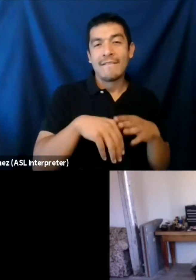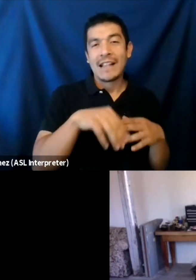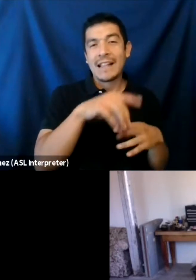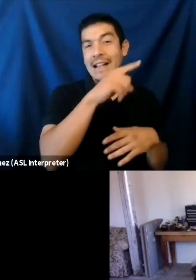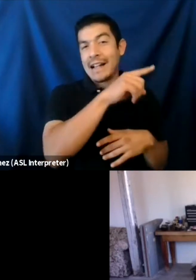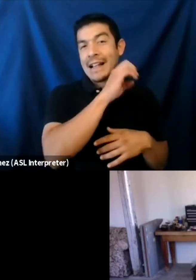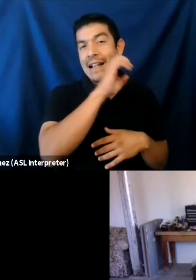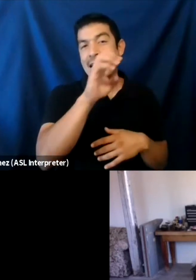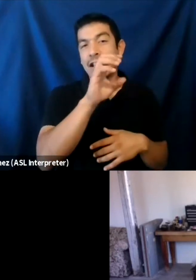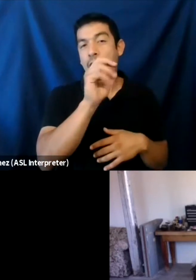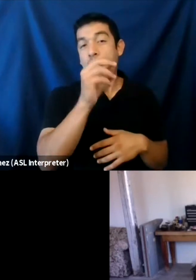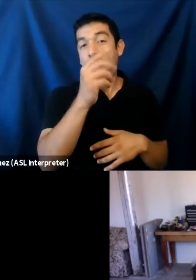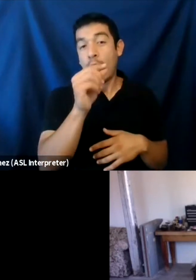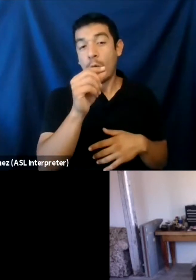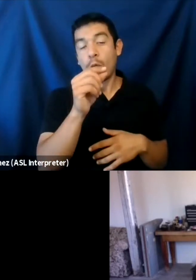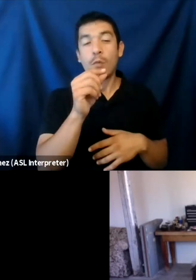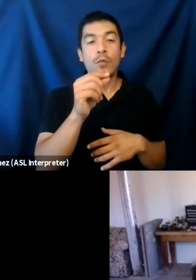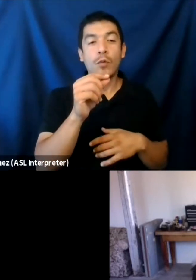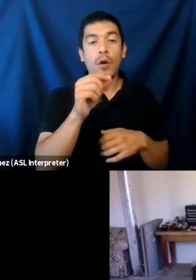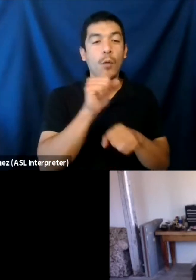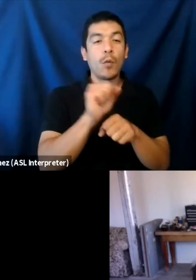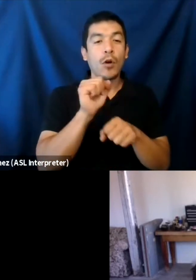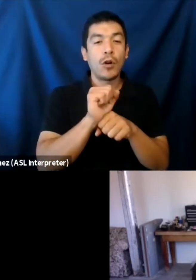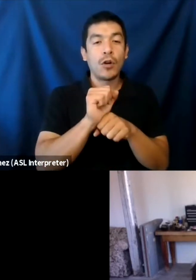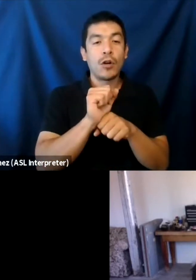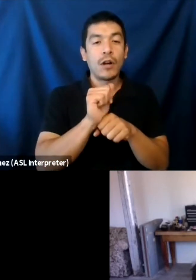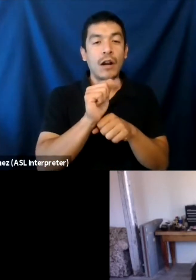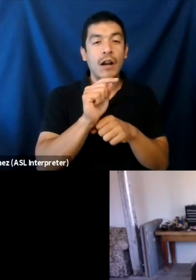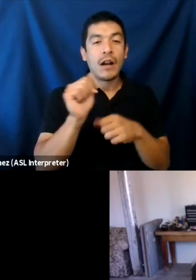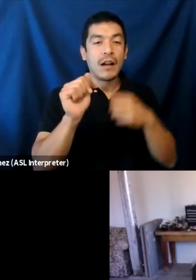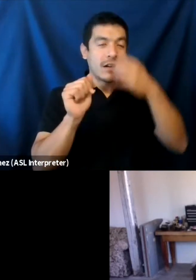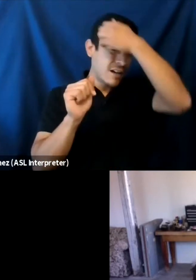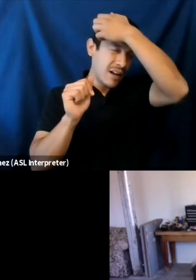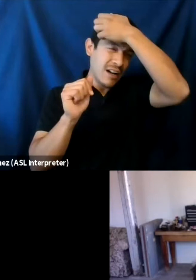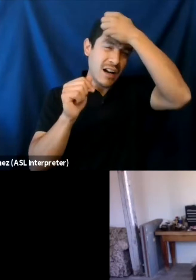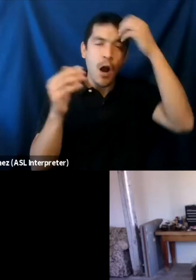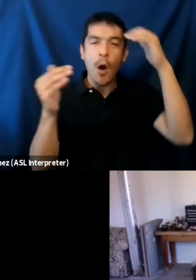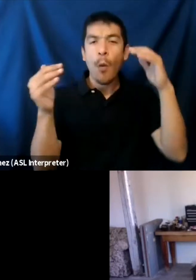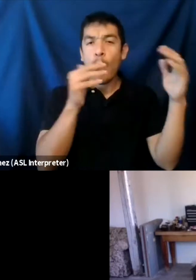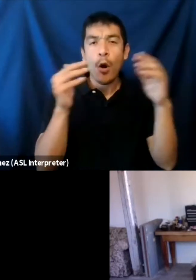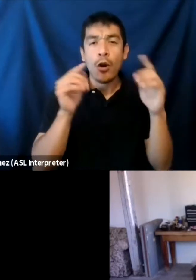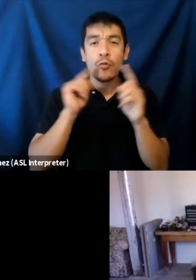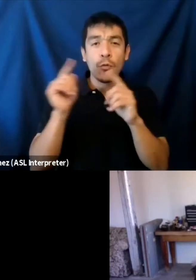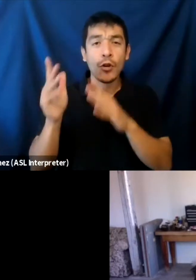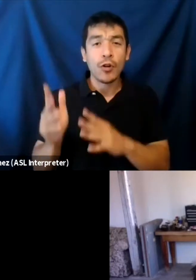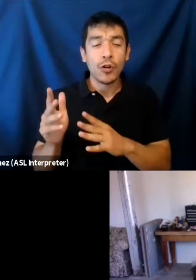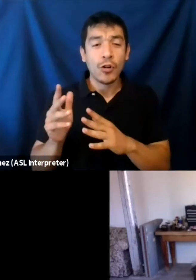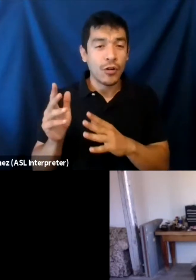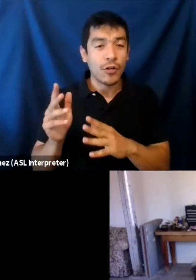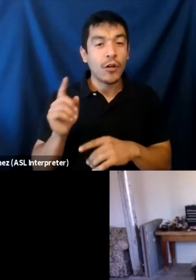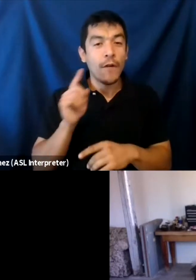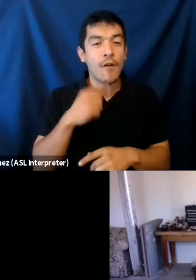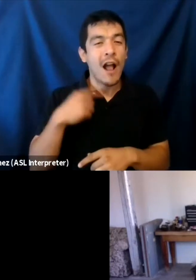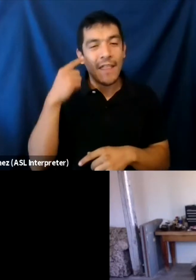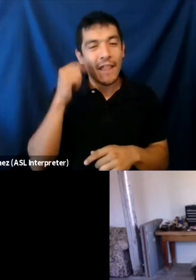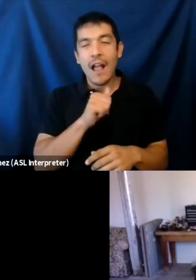working as like a war correspondent, freelancing for other news organizations in the area